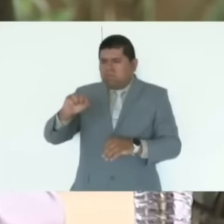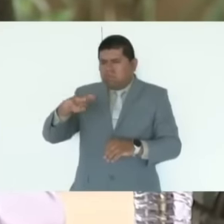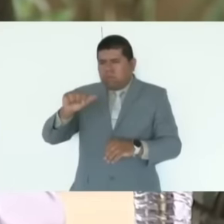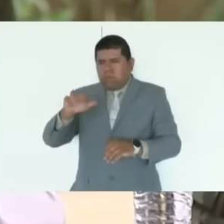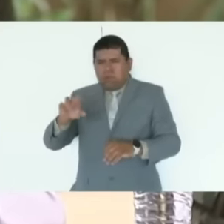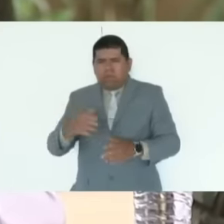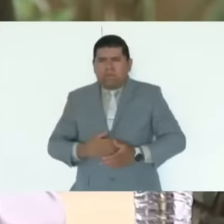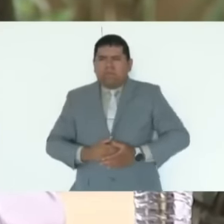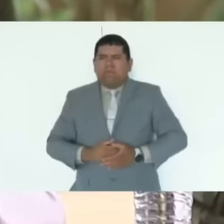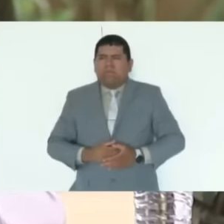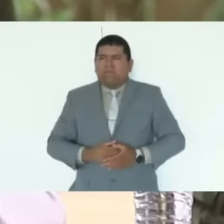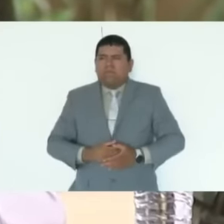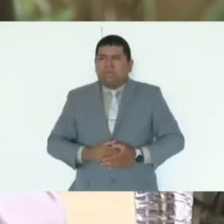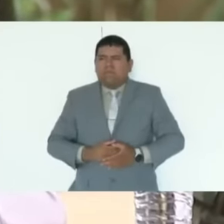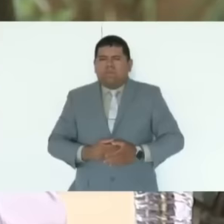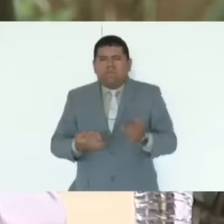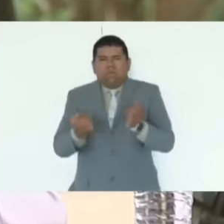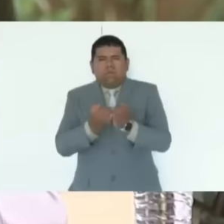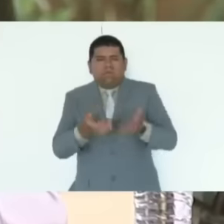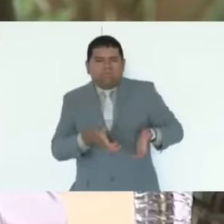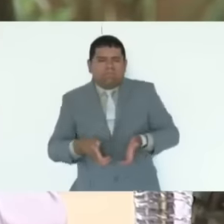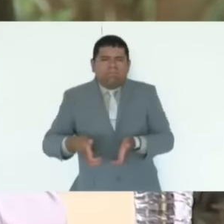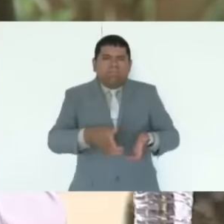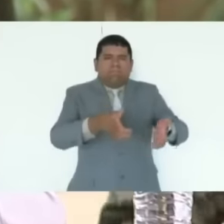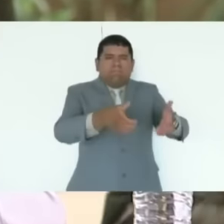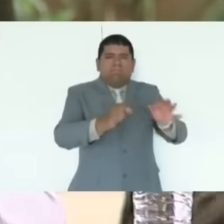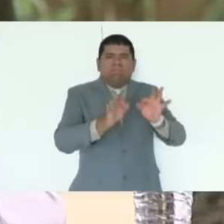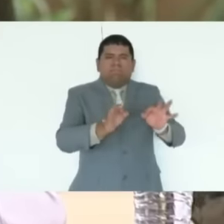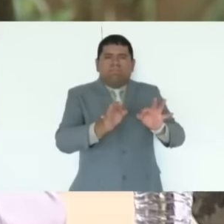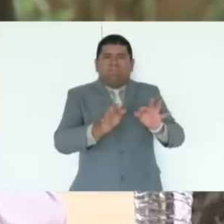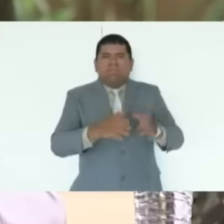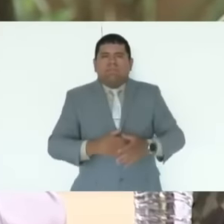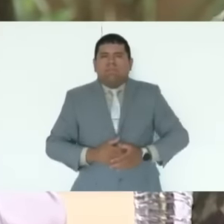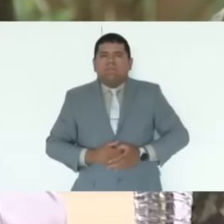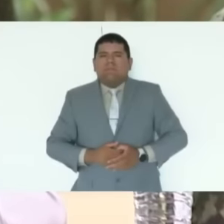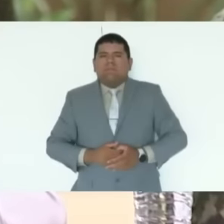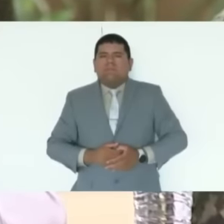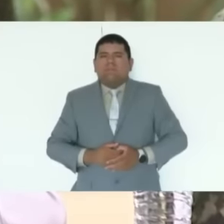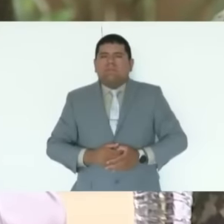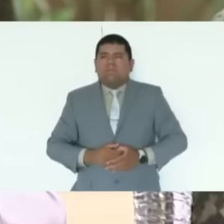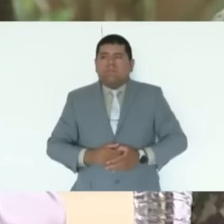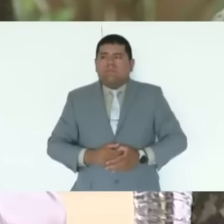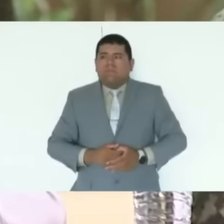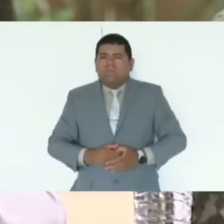I highlight the labor roads that already here, Mr. Adelfo commented that we have already delivered